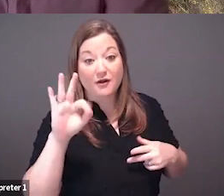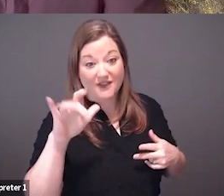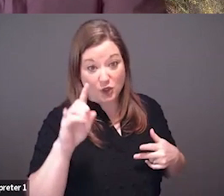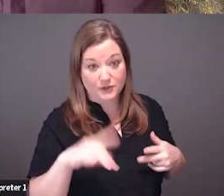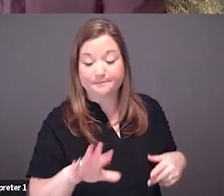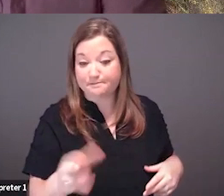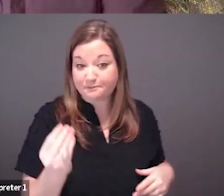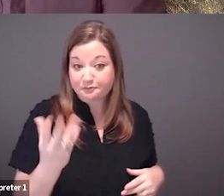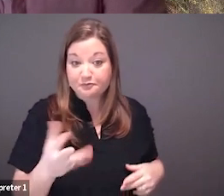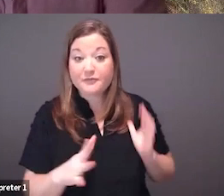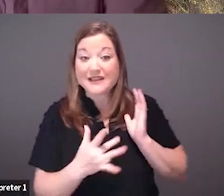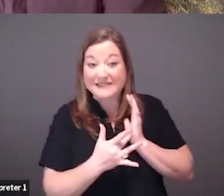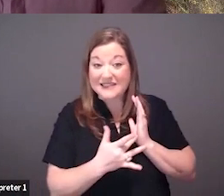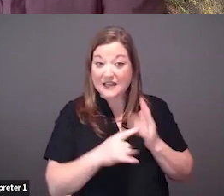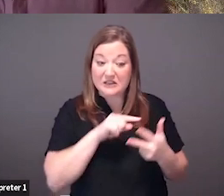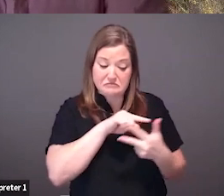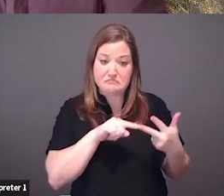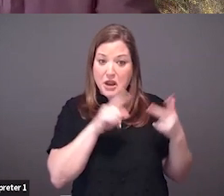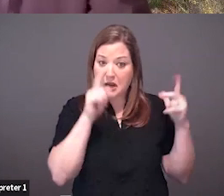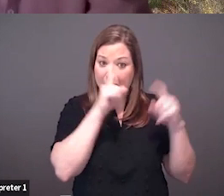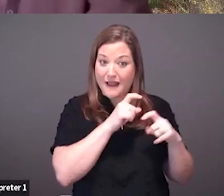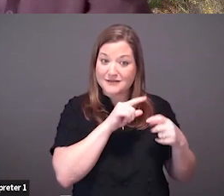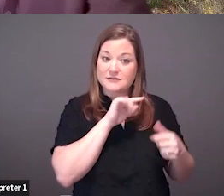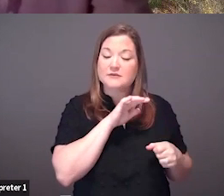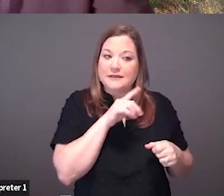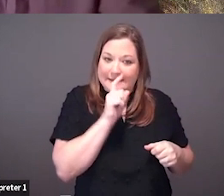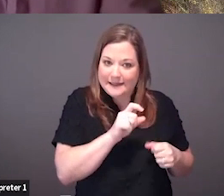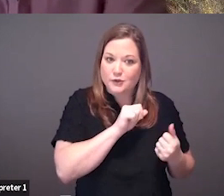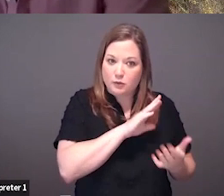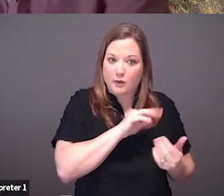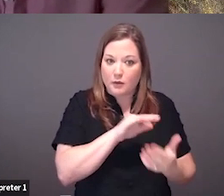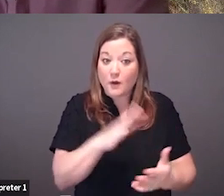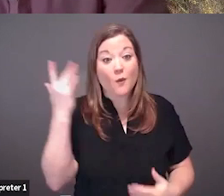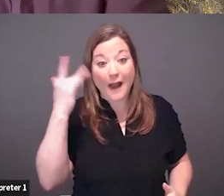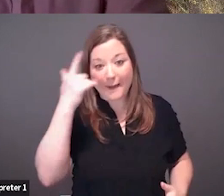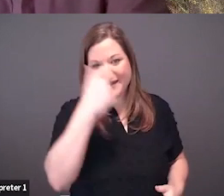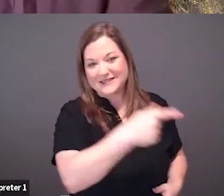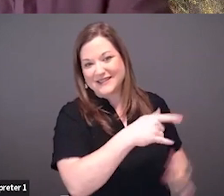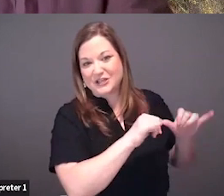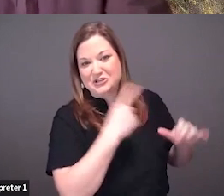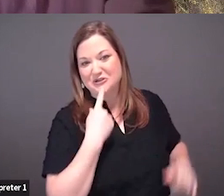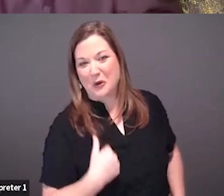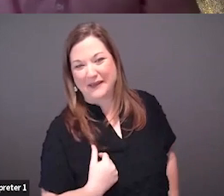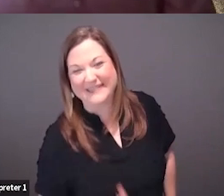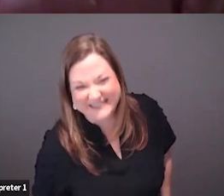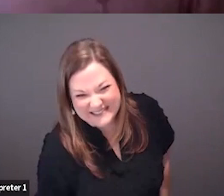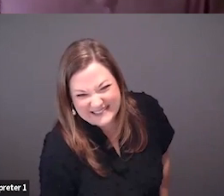why they're complex enough that they need to be treated that way? Because my engineer told me that's the best way to approach it. Sorry.